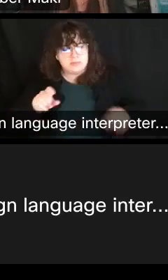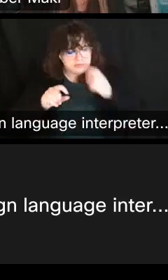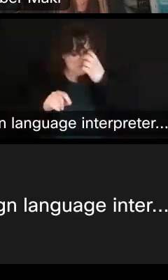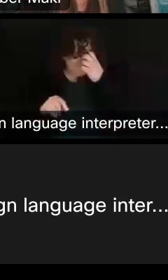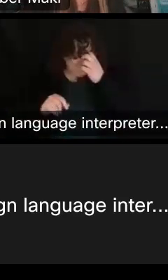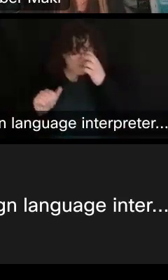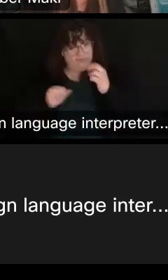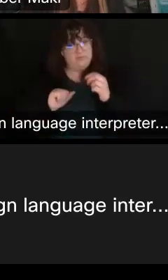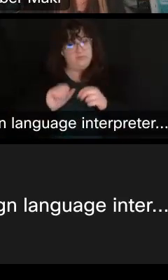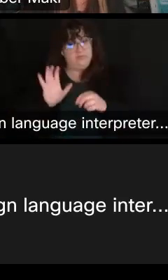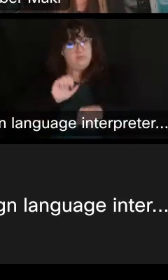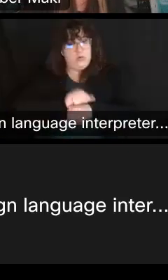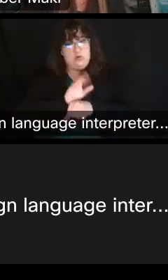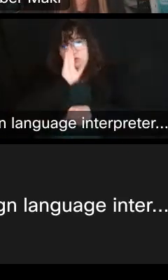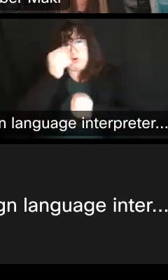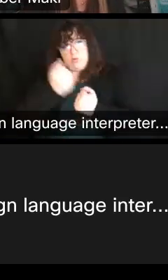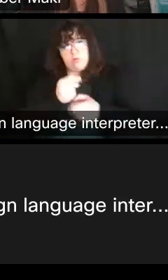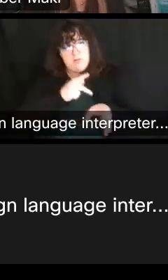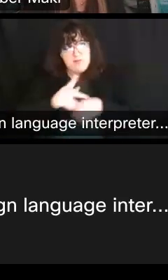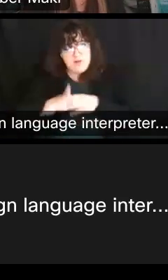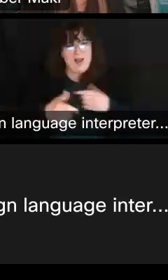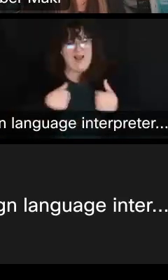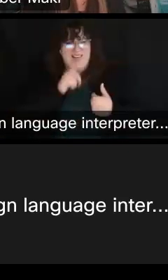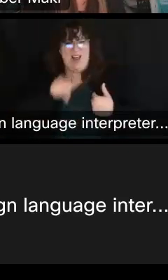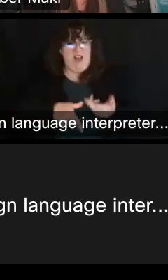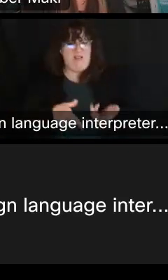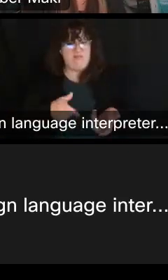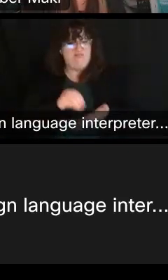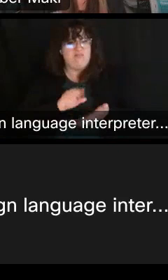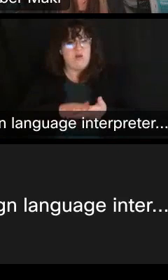support professional, I didn't have to do that. I had to write progress notes, pass medications and